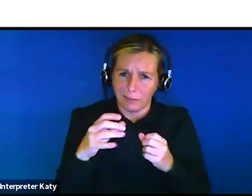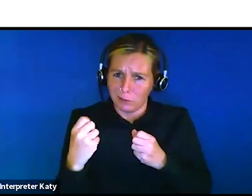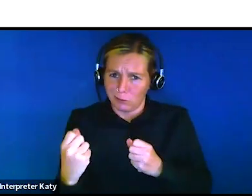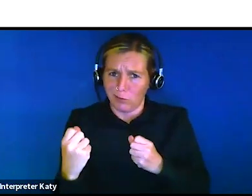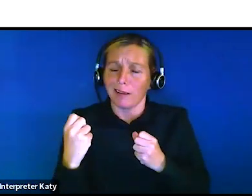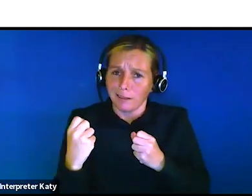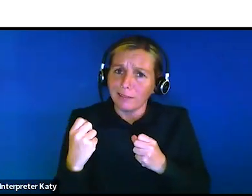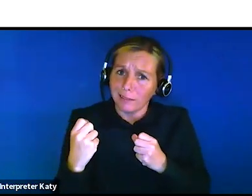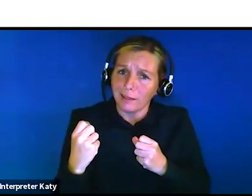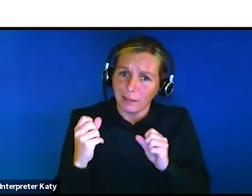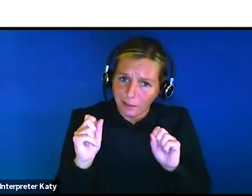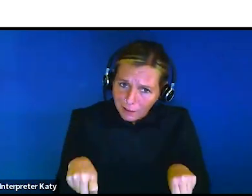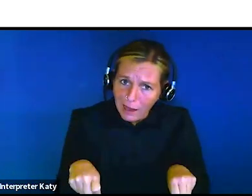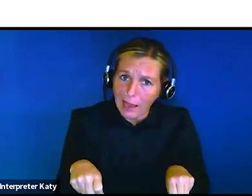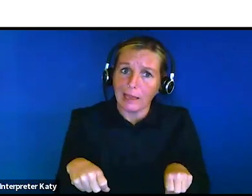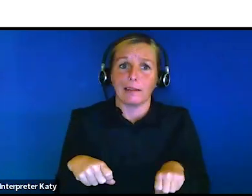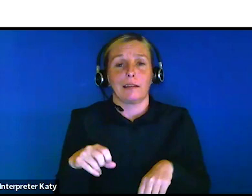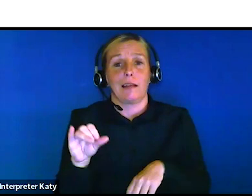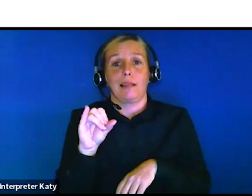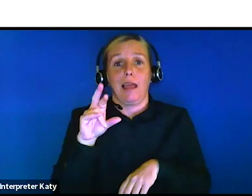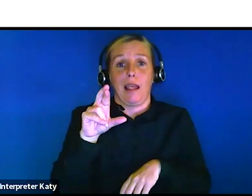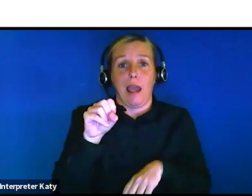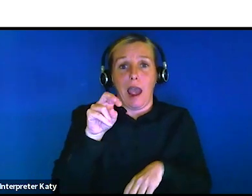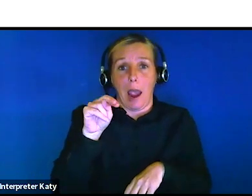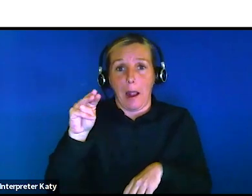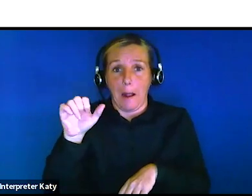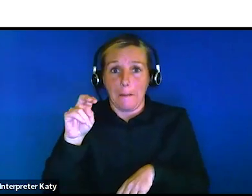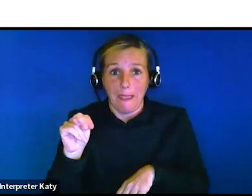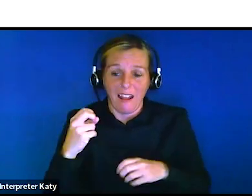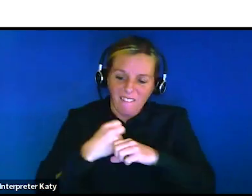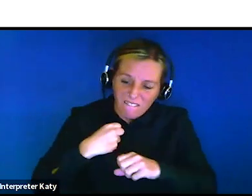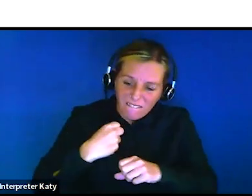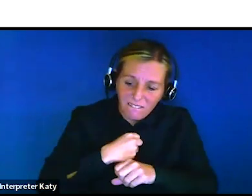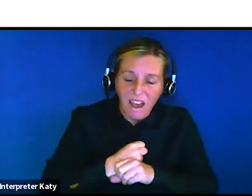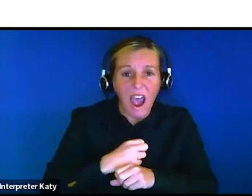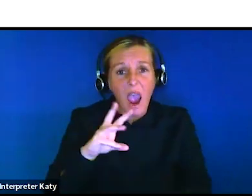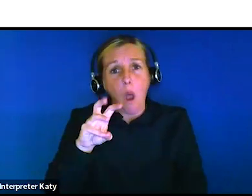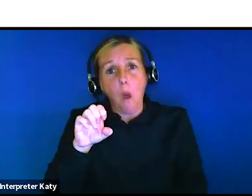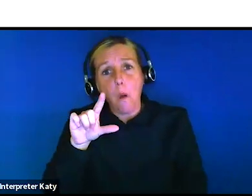You can fight and achieve wellness and get the life you want.